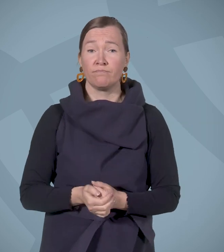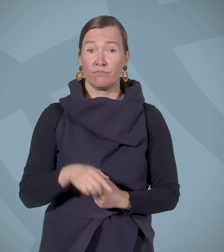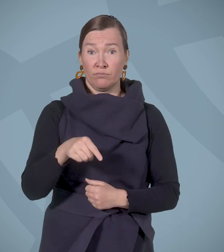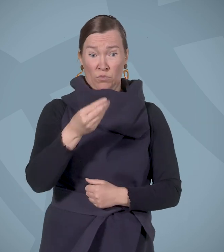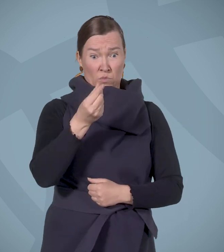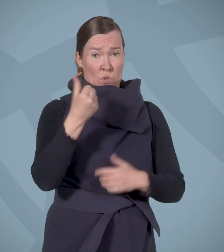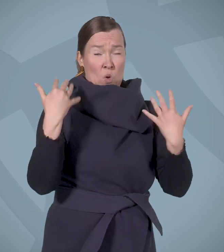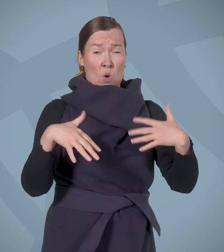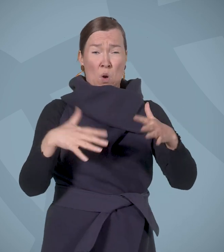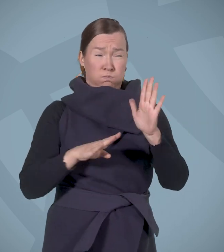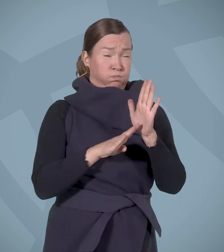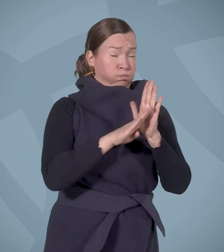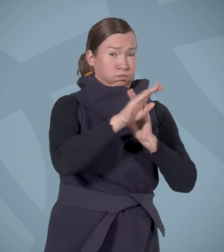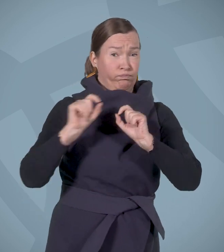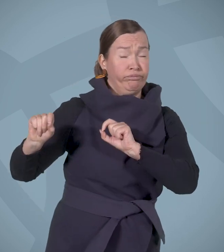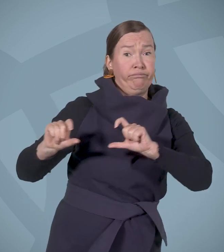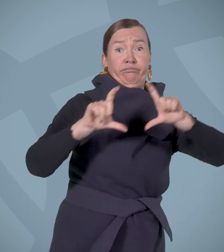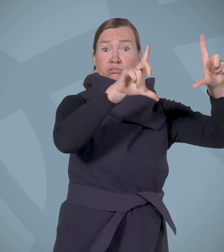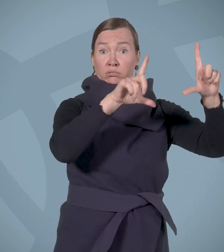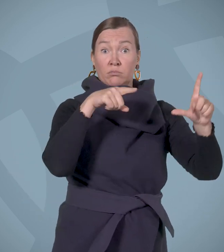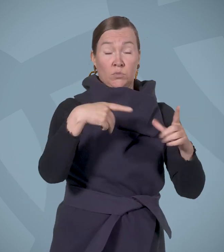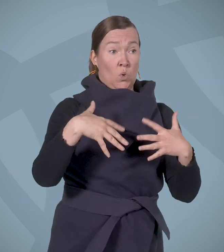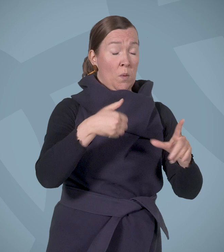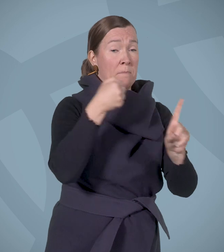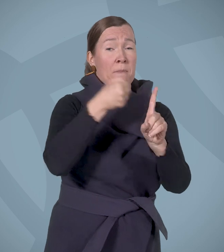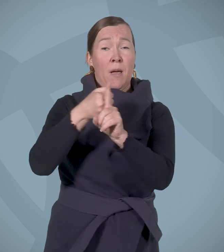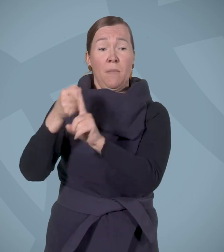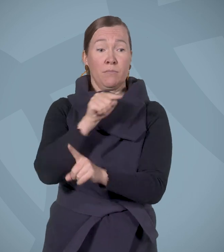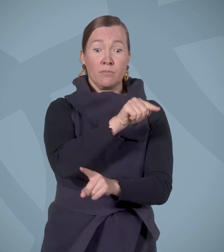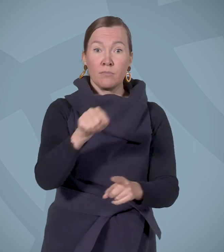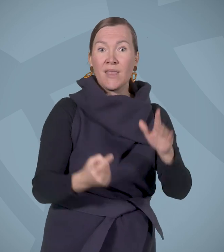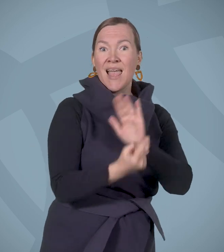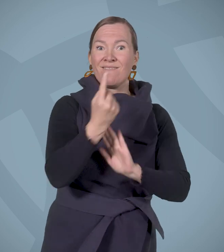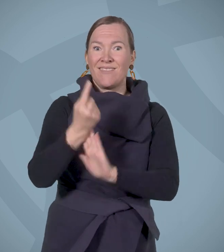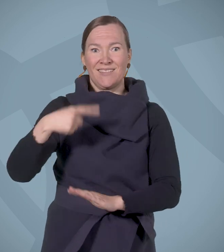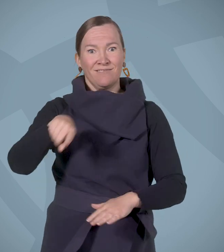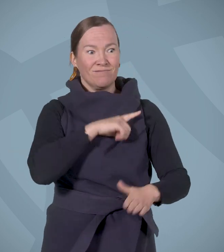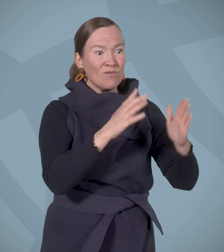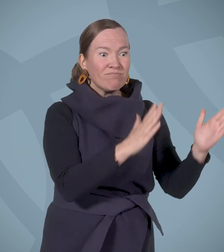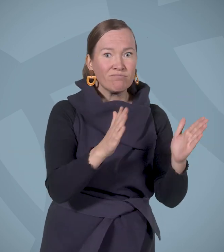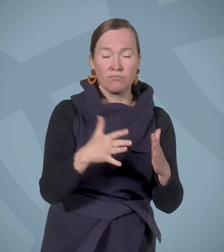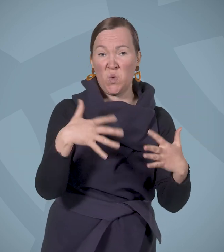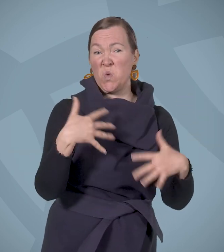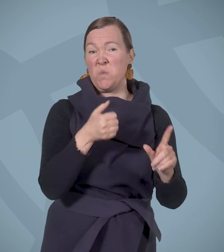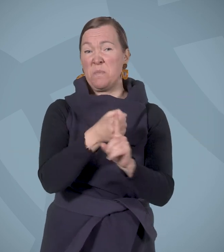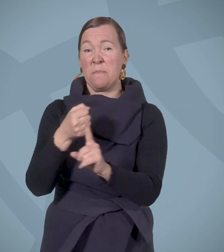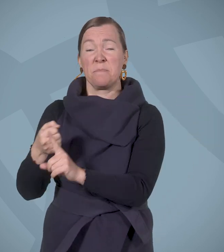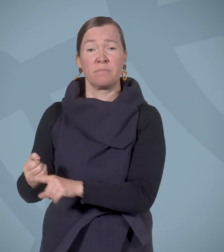The rise in costs has been unexpectedly intense and is affecting the events we organise.